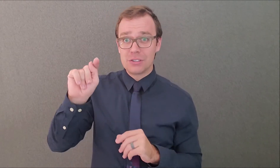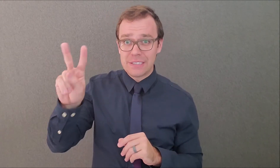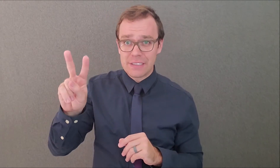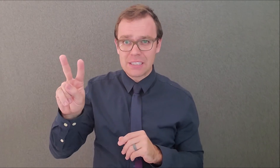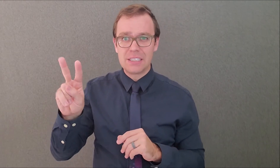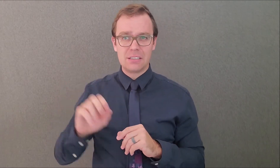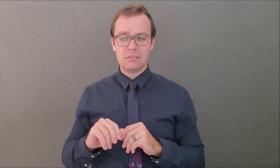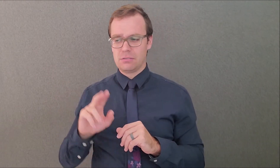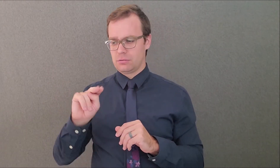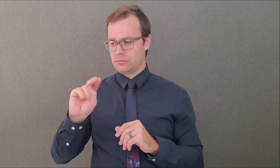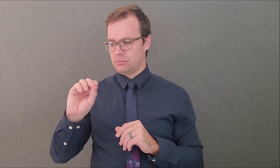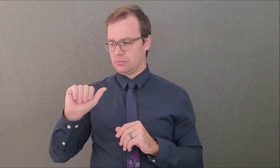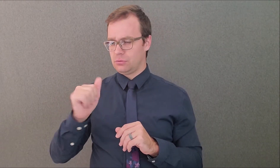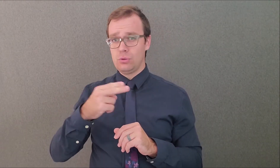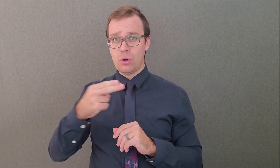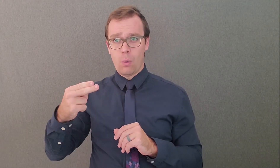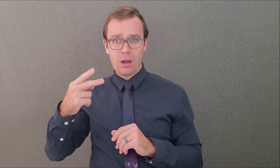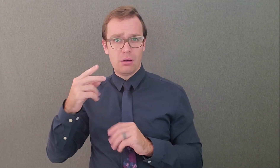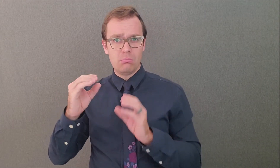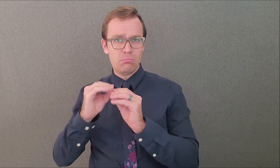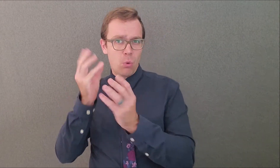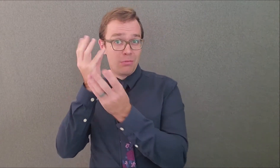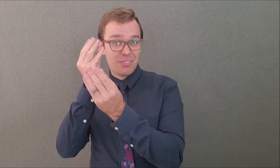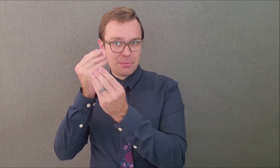commercial radio, or television for information.